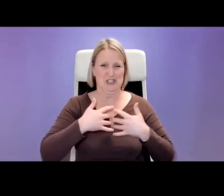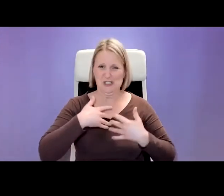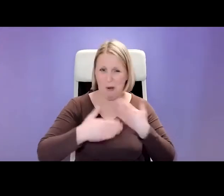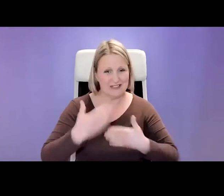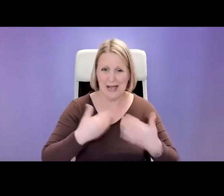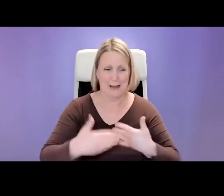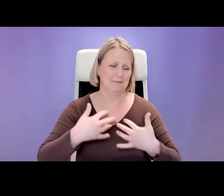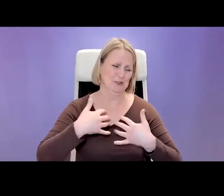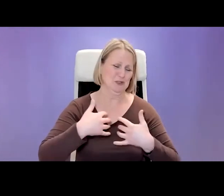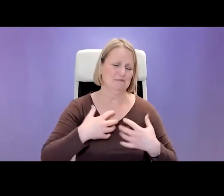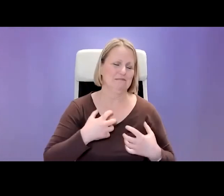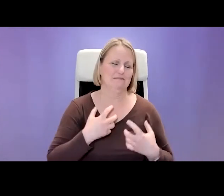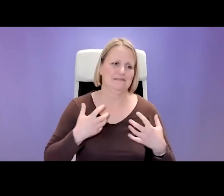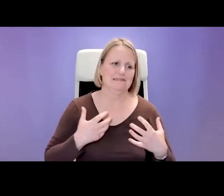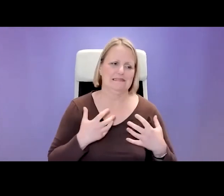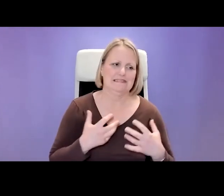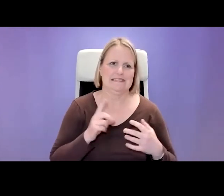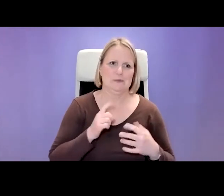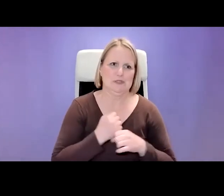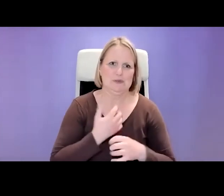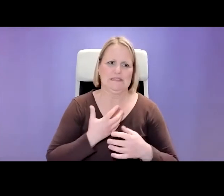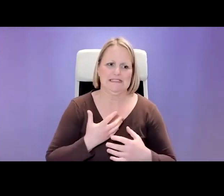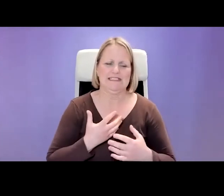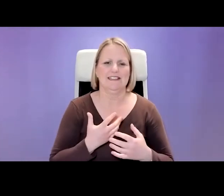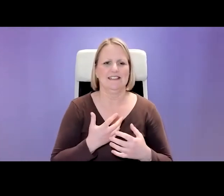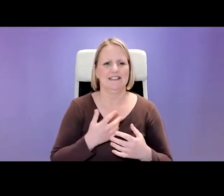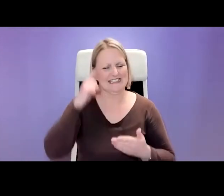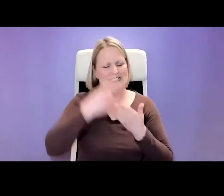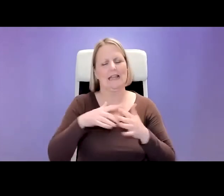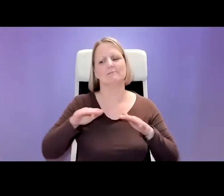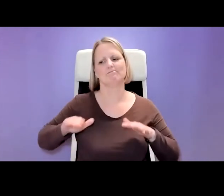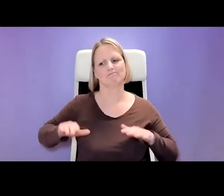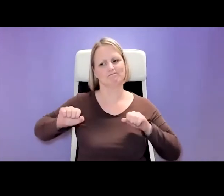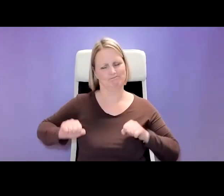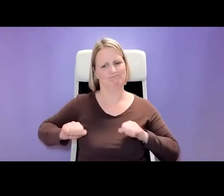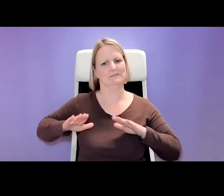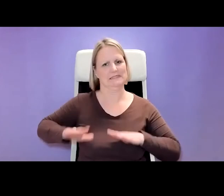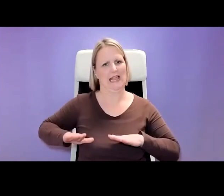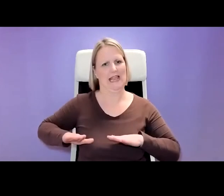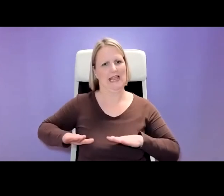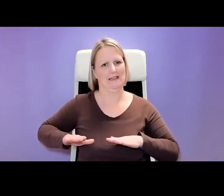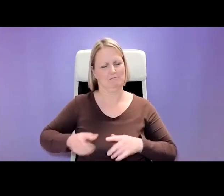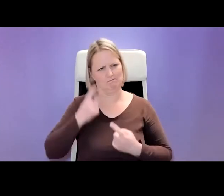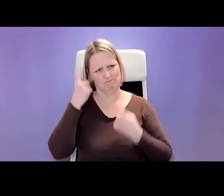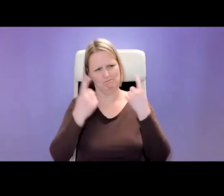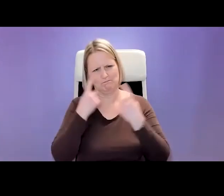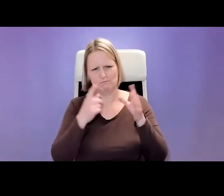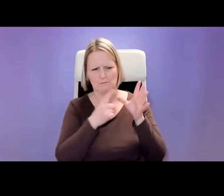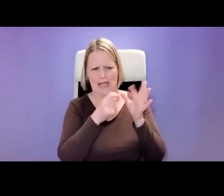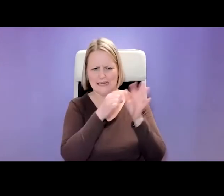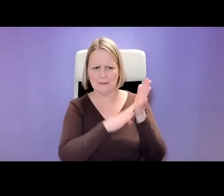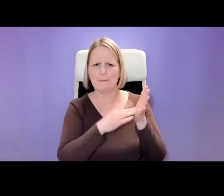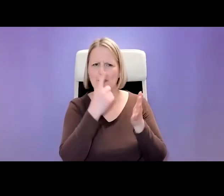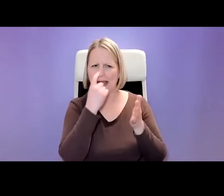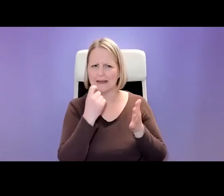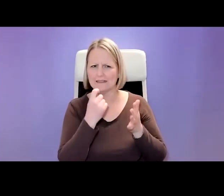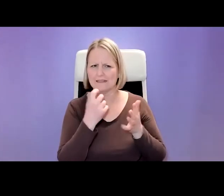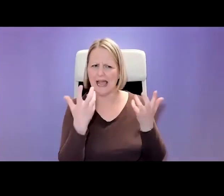Deciding against doing that, however, meant that we had to think about how we could guide Adam toward occupying this highly visible space